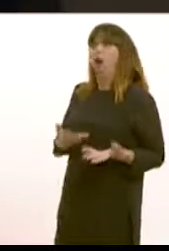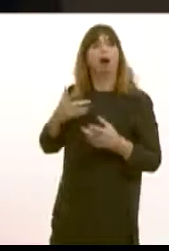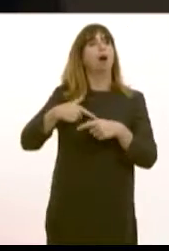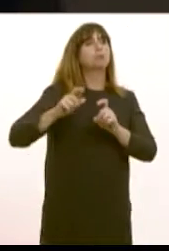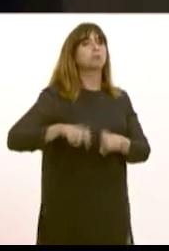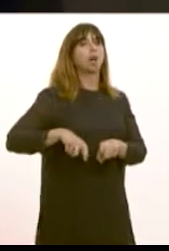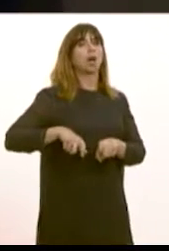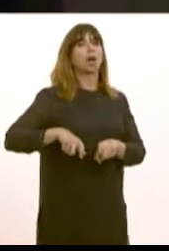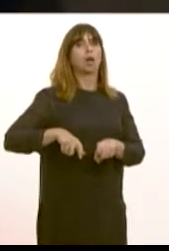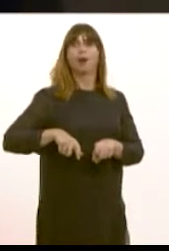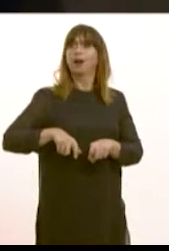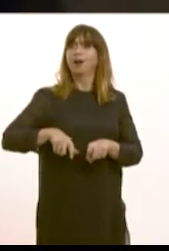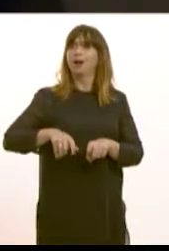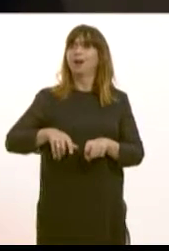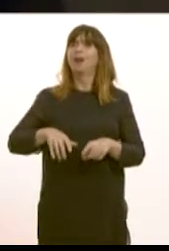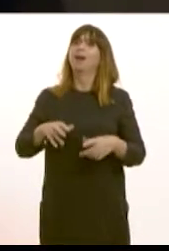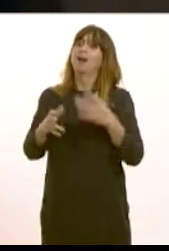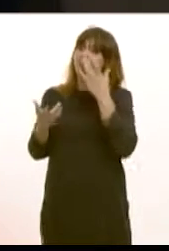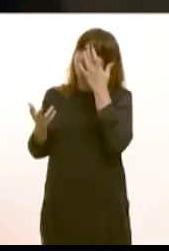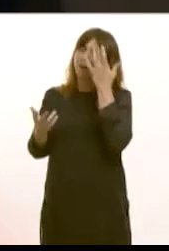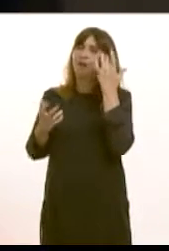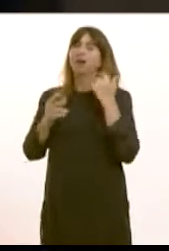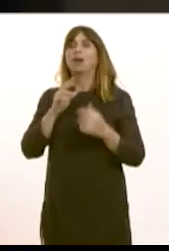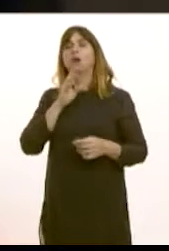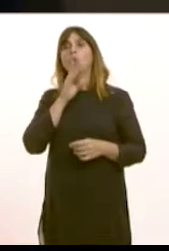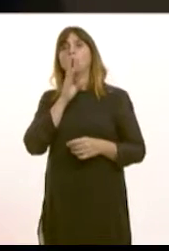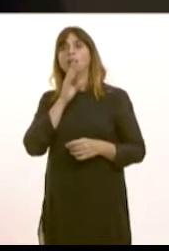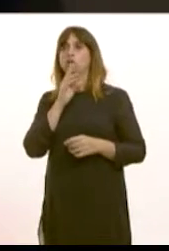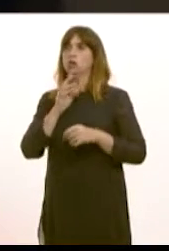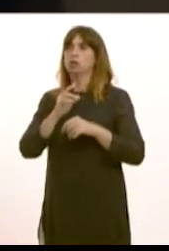that we have of Welsh-speaking professionals in the health service?